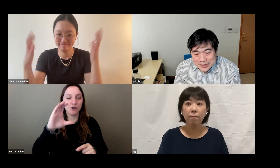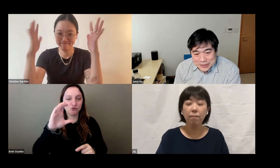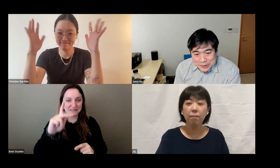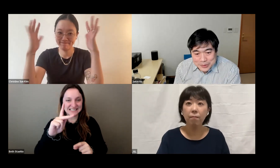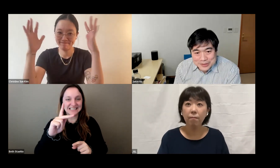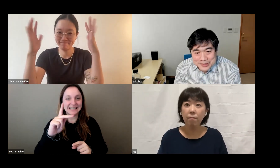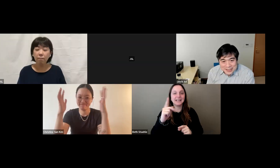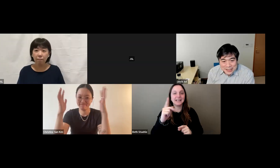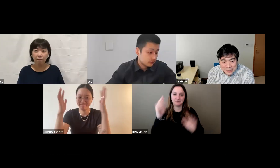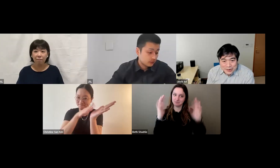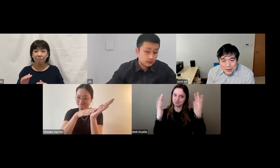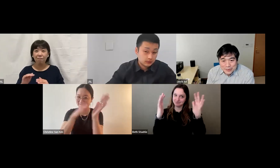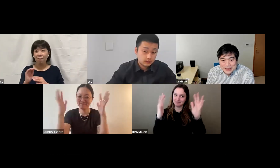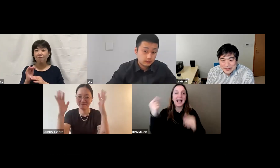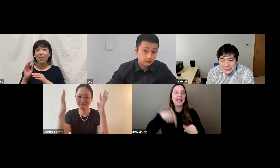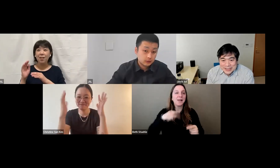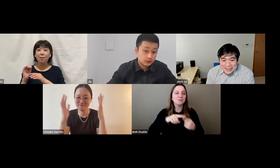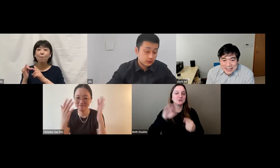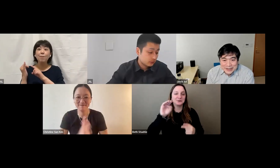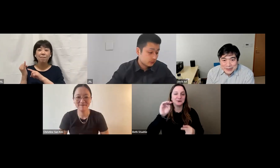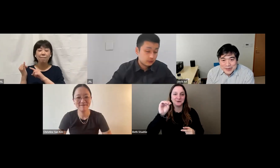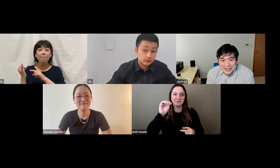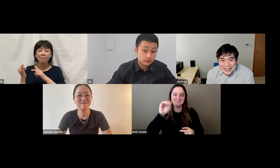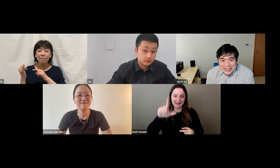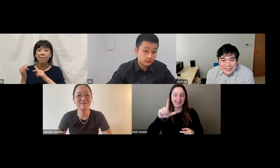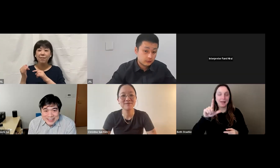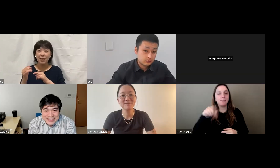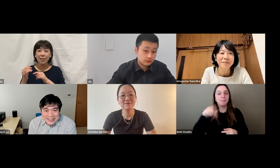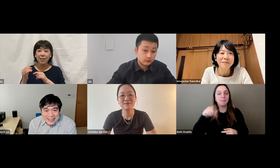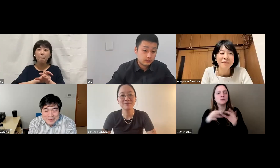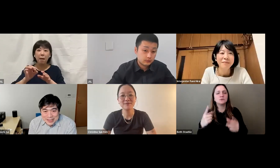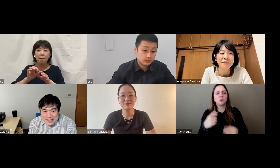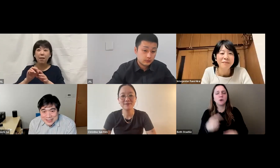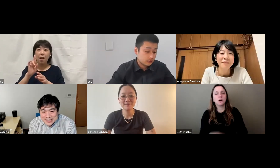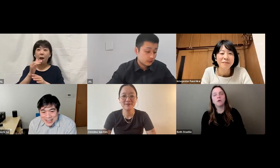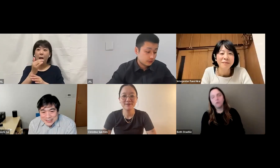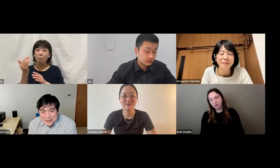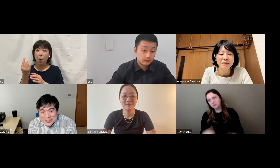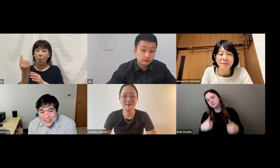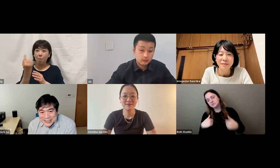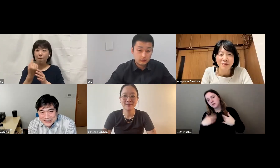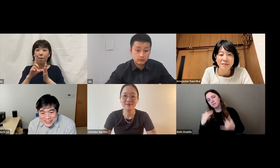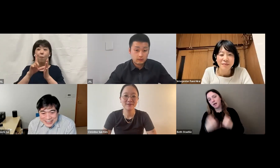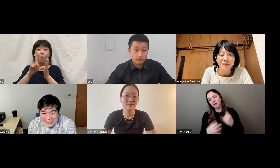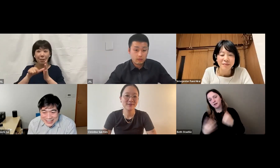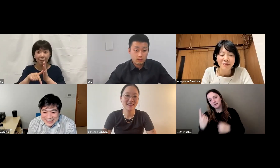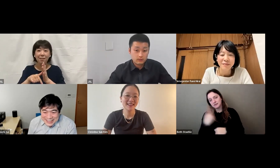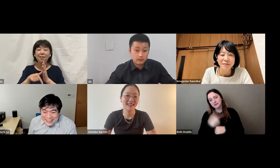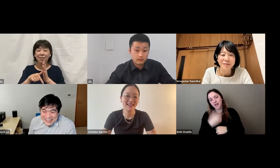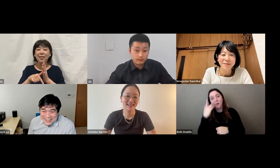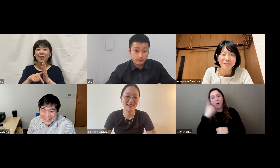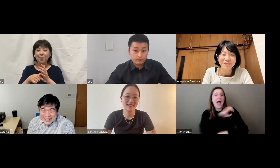the interpreters were always very tired by the end of the day, because she has so much energy.